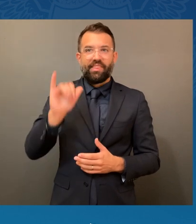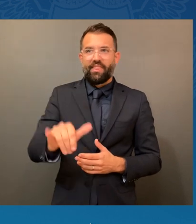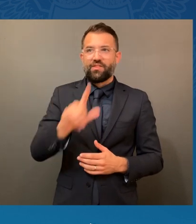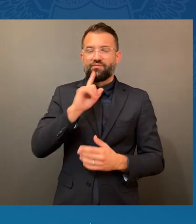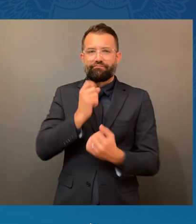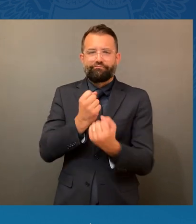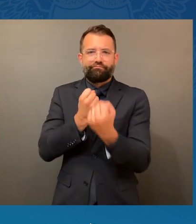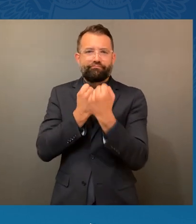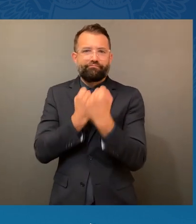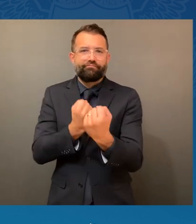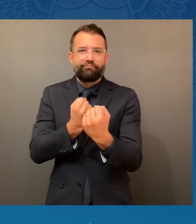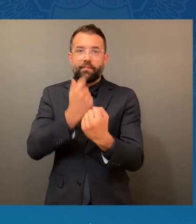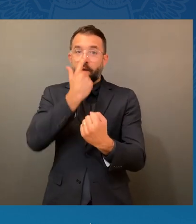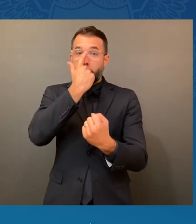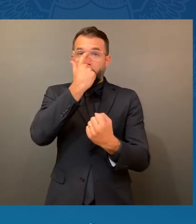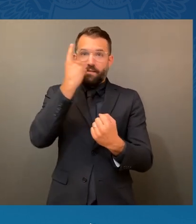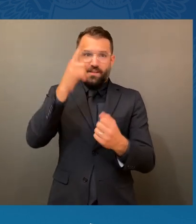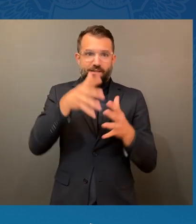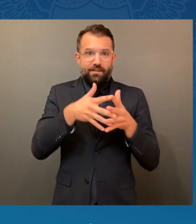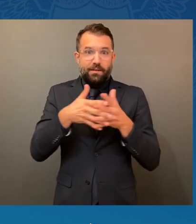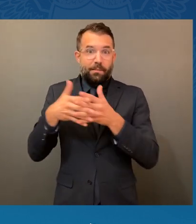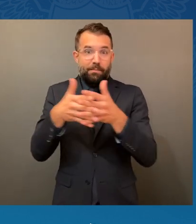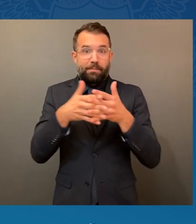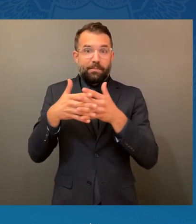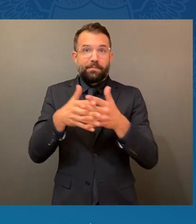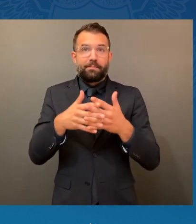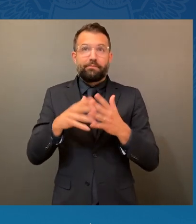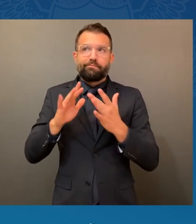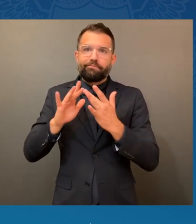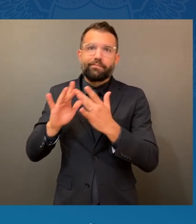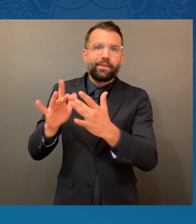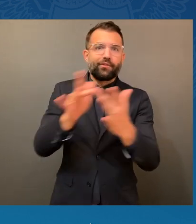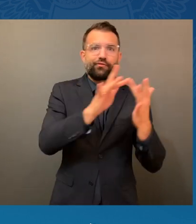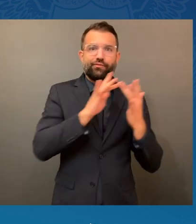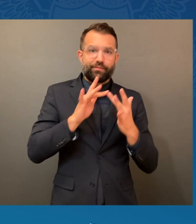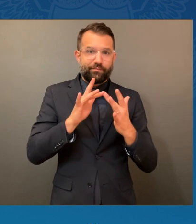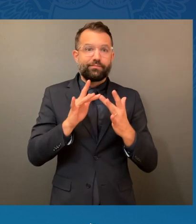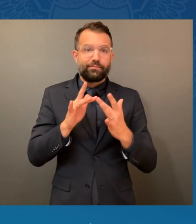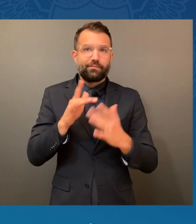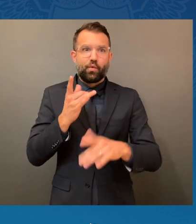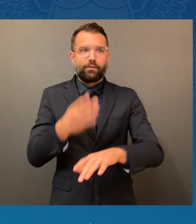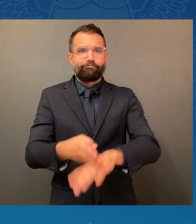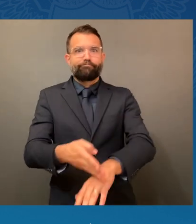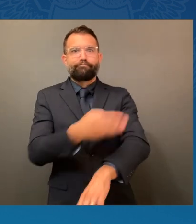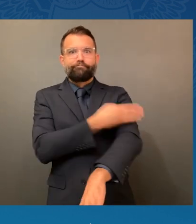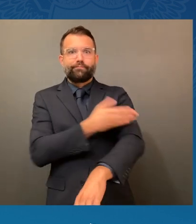This network enhances our influence and our capacity.